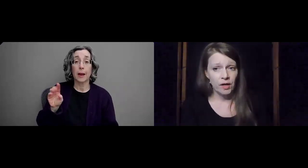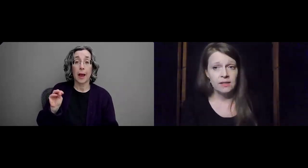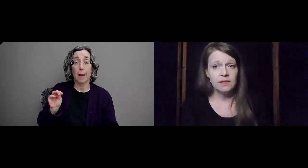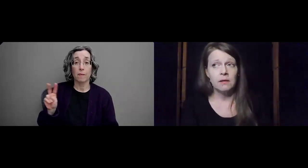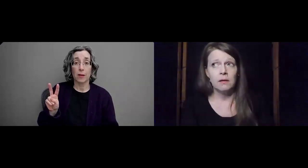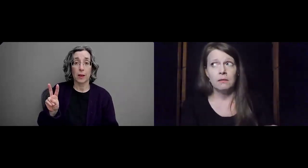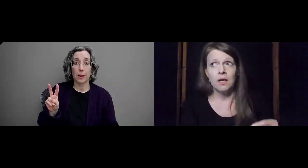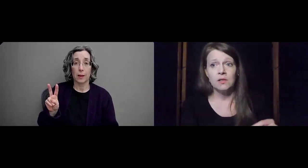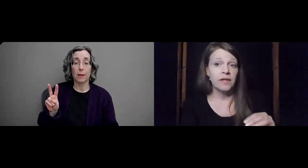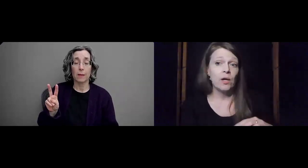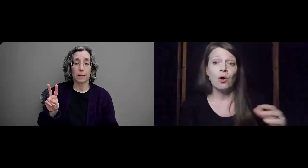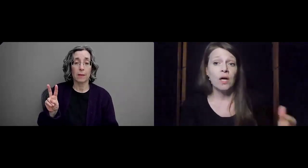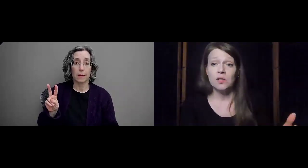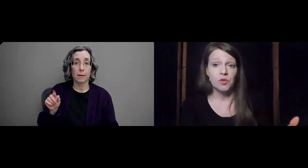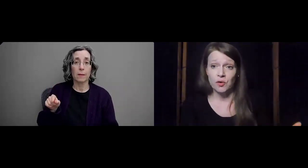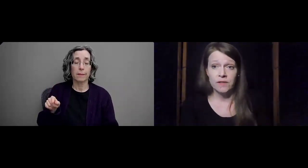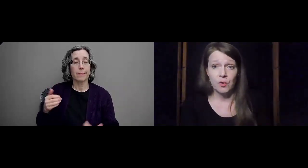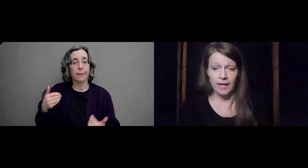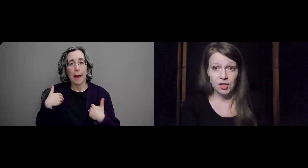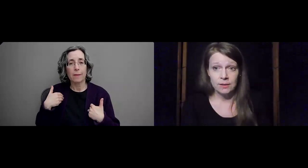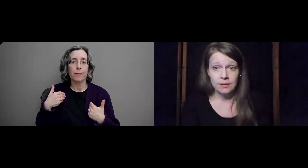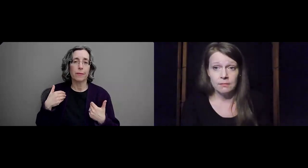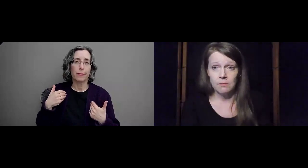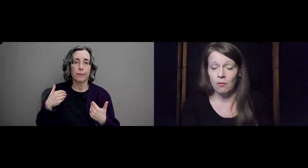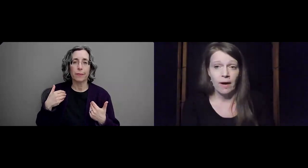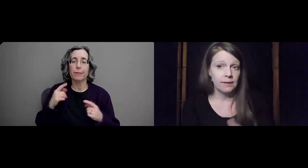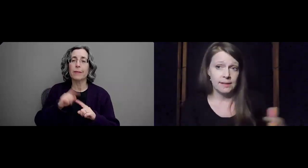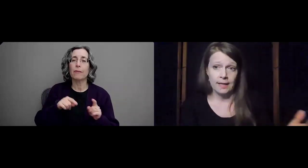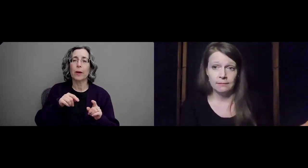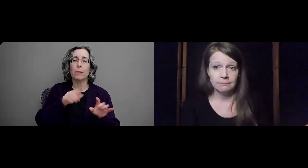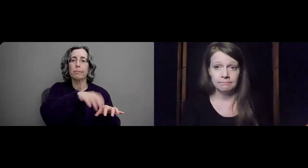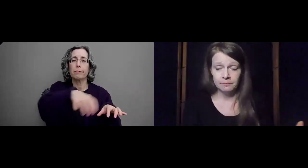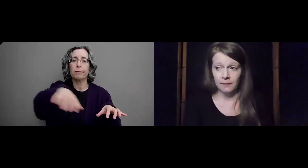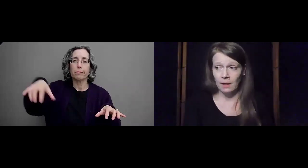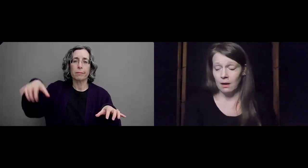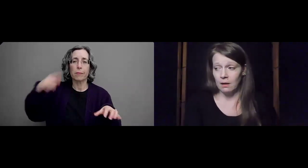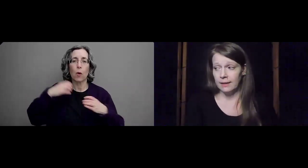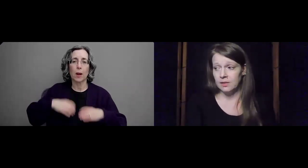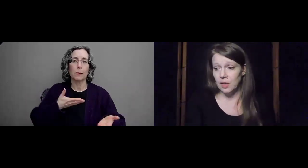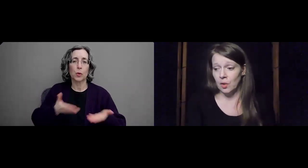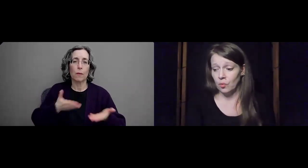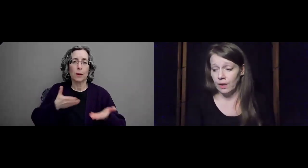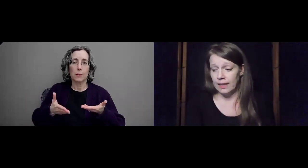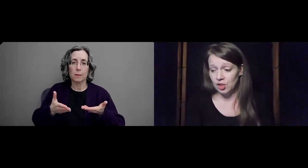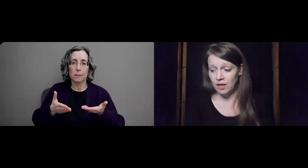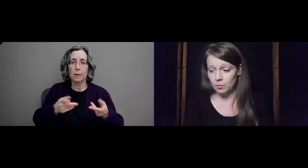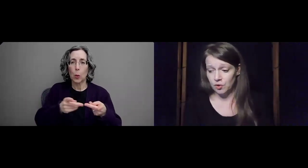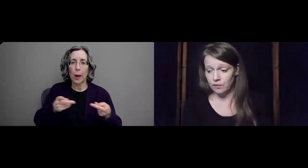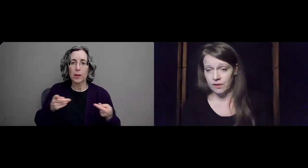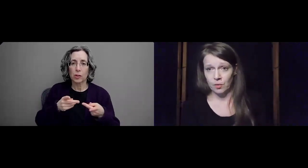The Department of Motor Vehicles has various what they